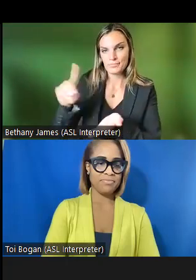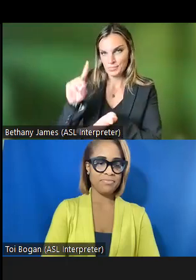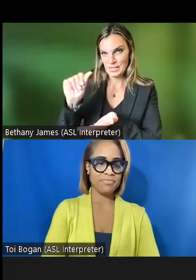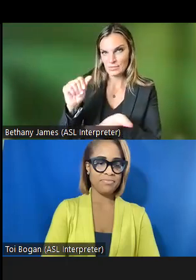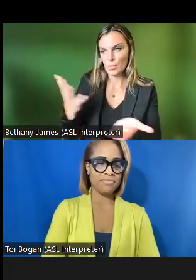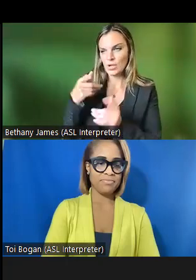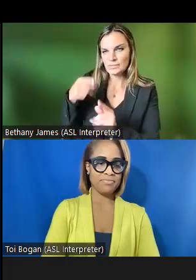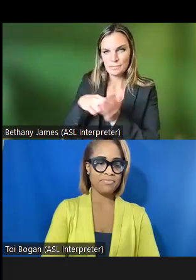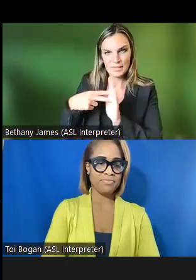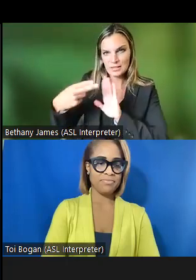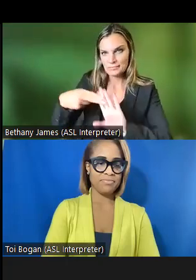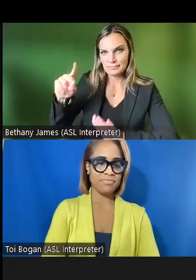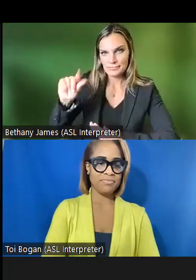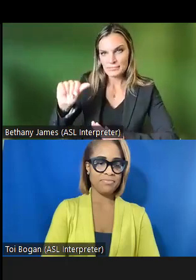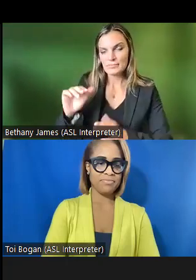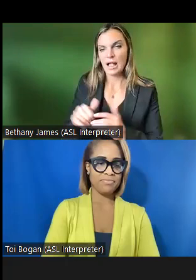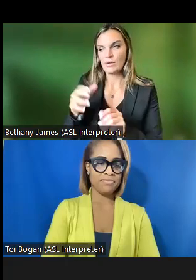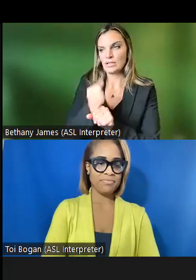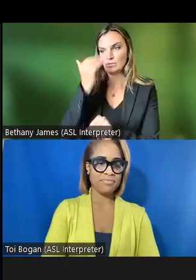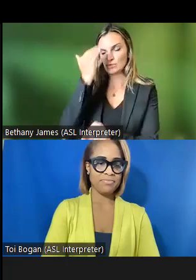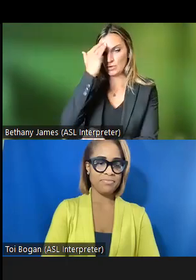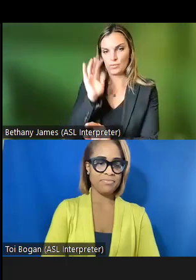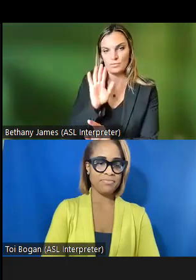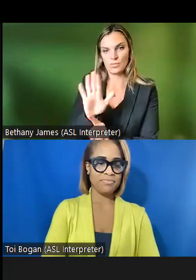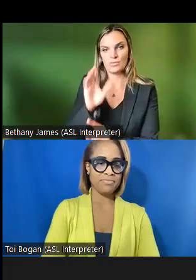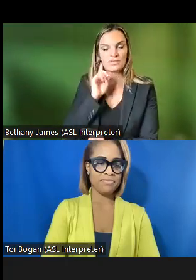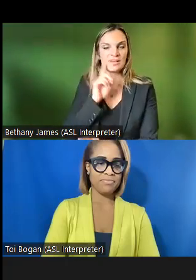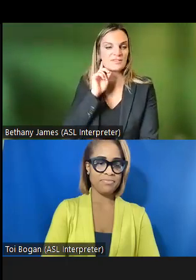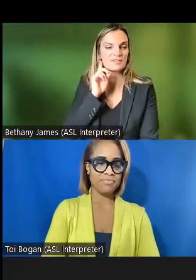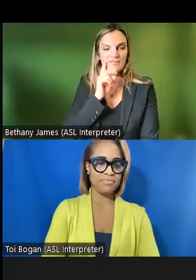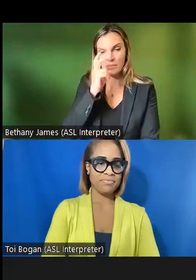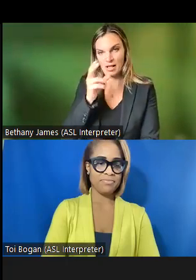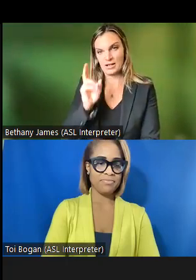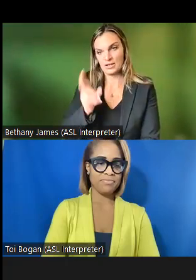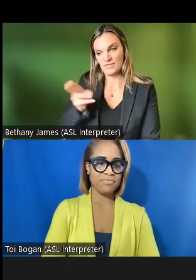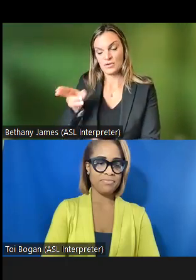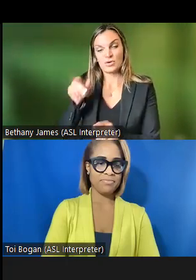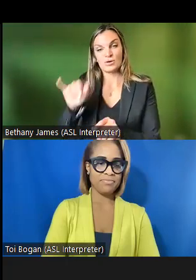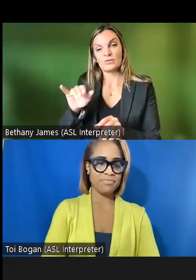Getting to know your deaf, deaf blind, hard of hearing services for blind persons.